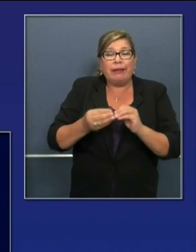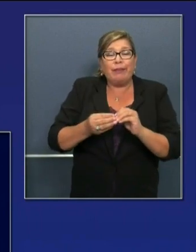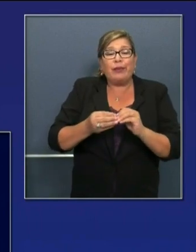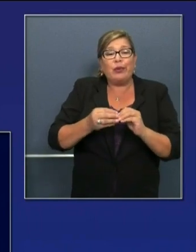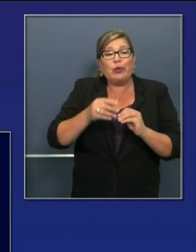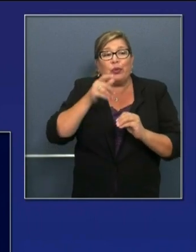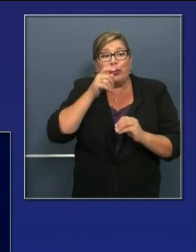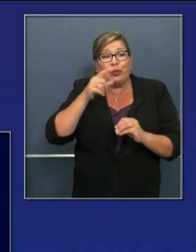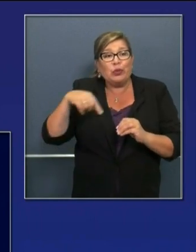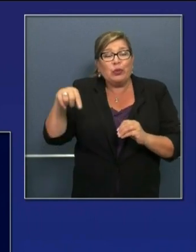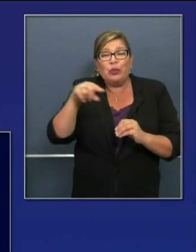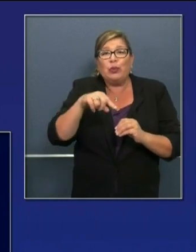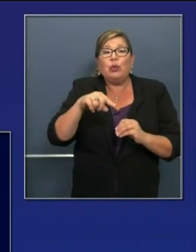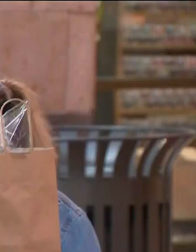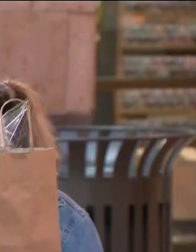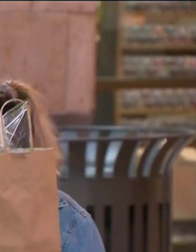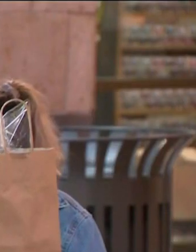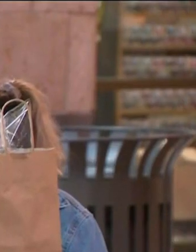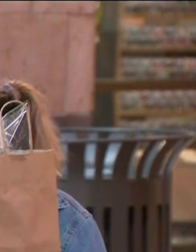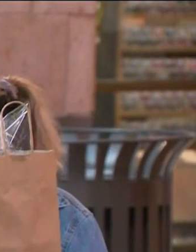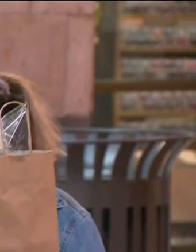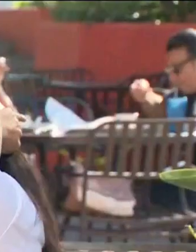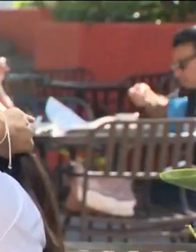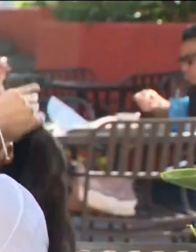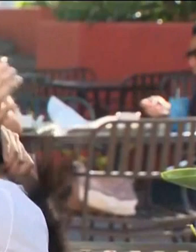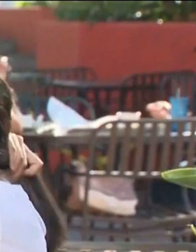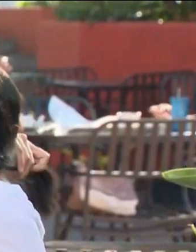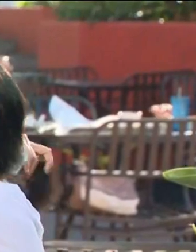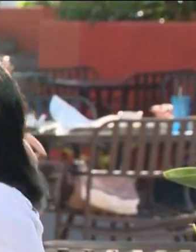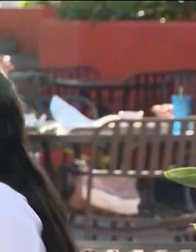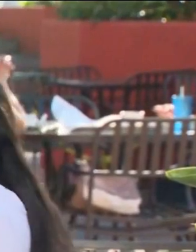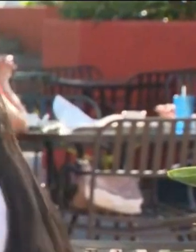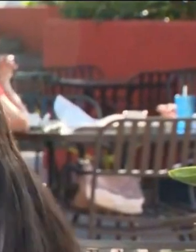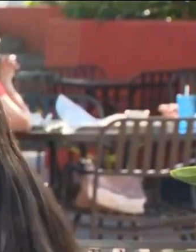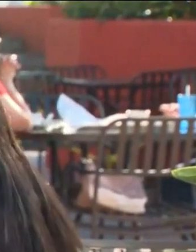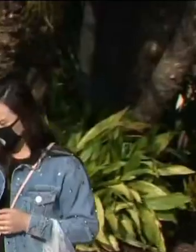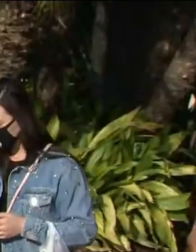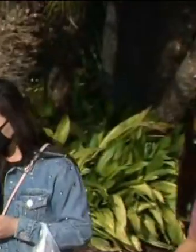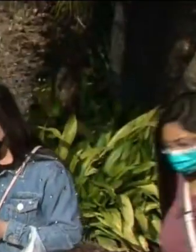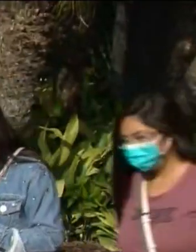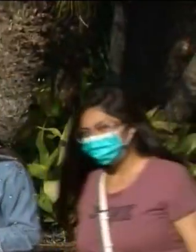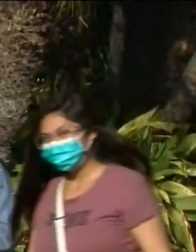TO COVID, INCREASE IN TOTAL NUMBER OF